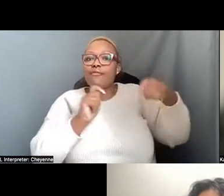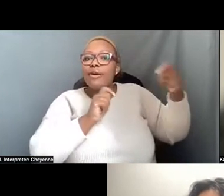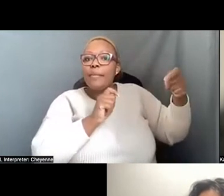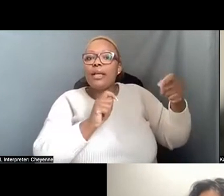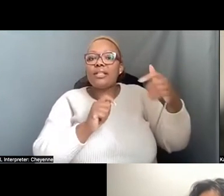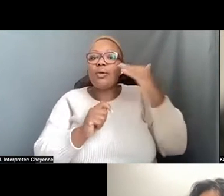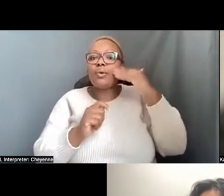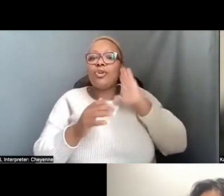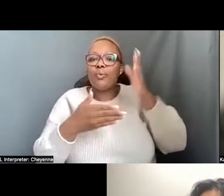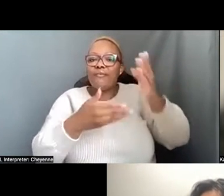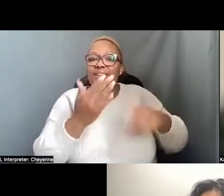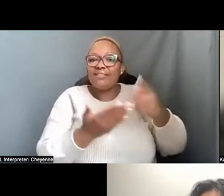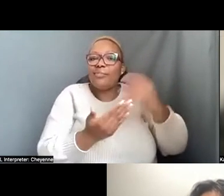finish these projects.